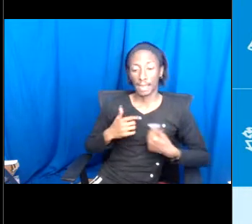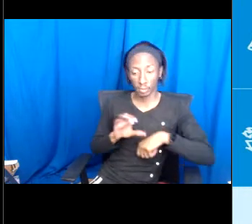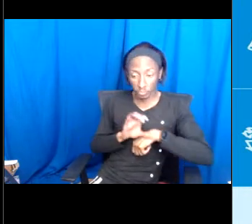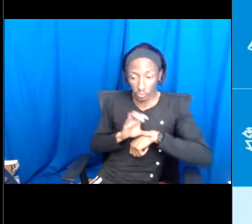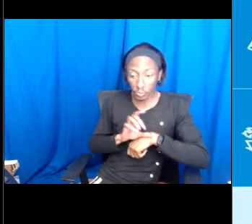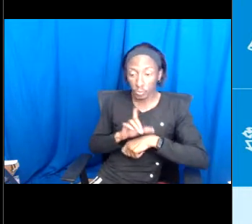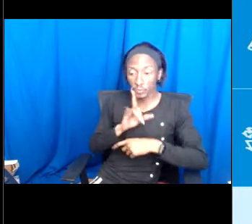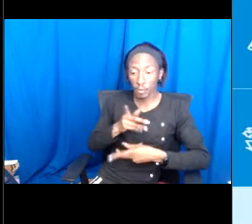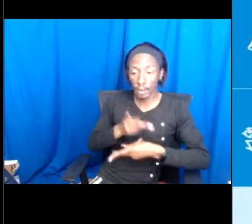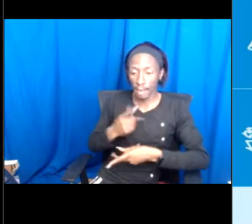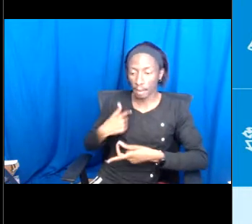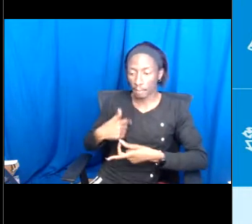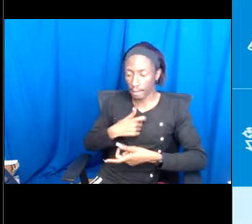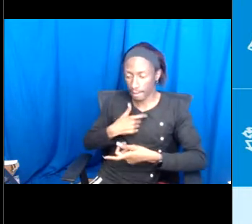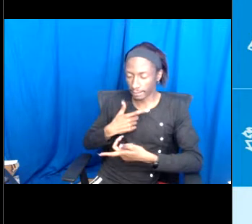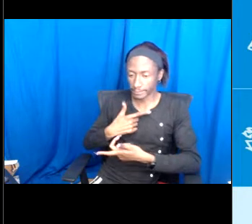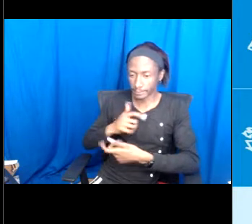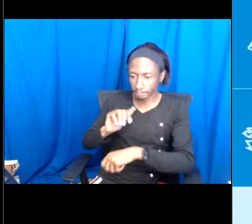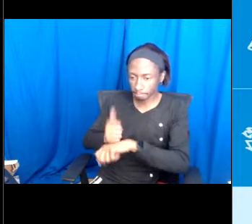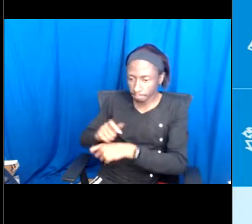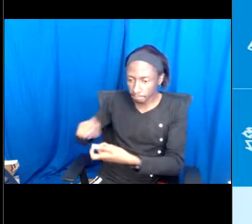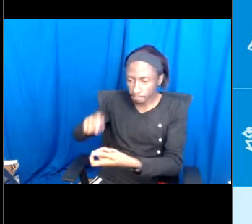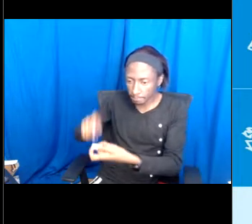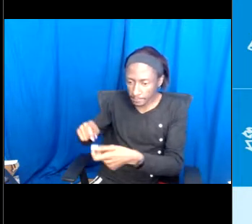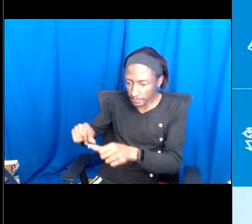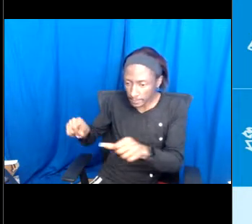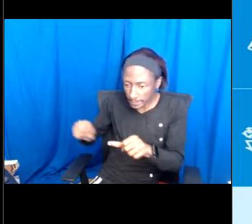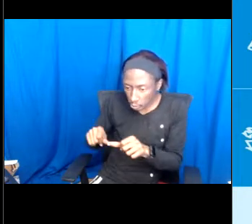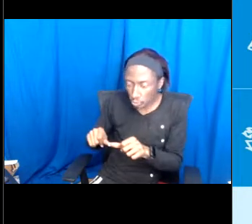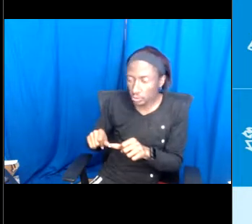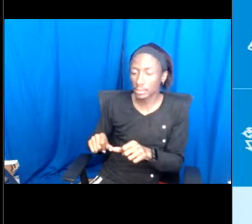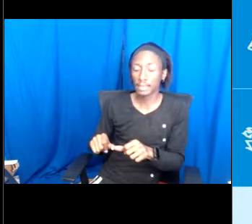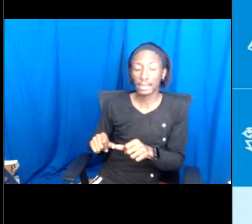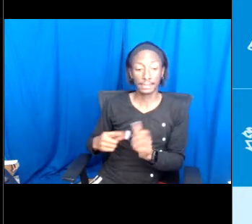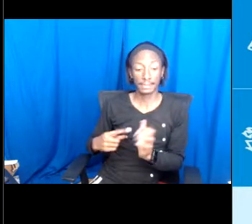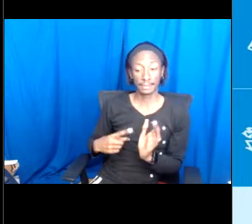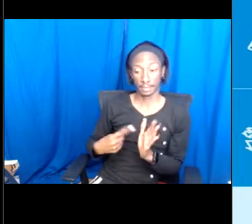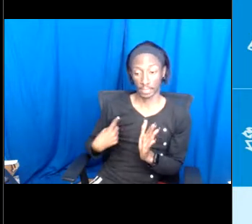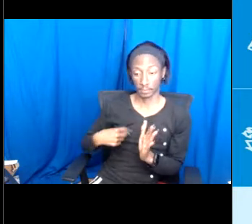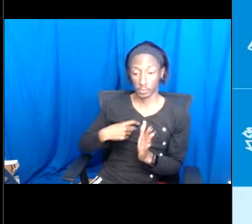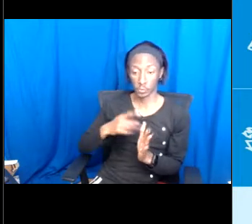of the position of where they are, as well as sometimes we'll even drop acoustic microphones